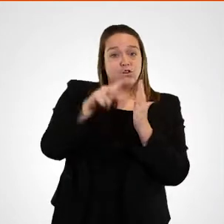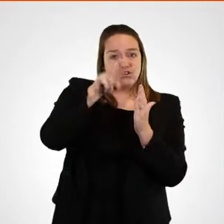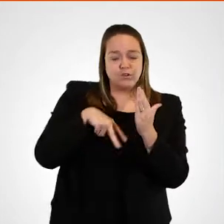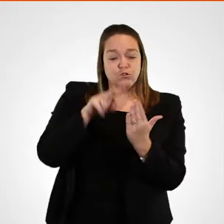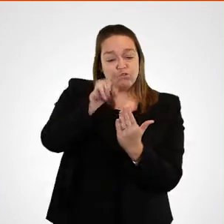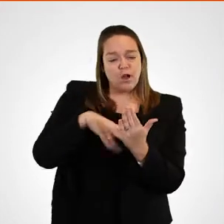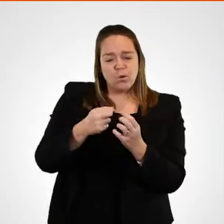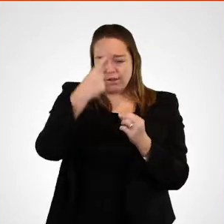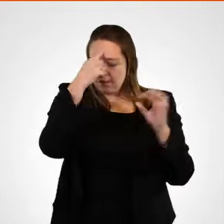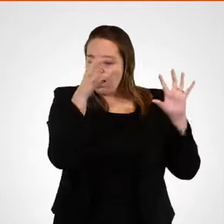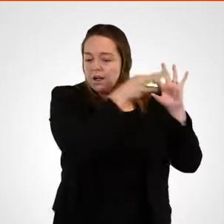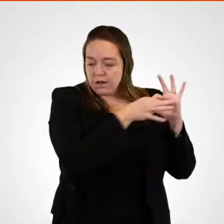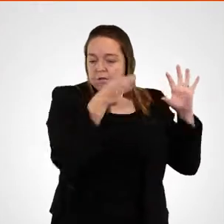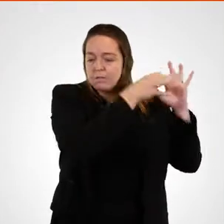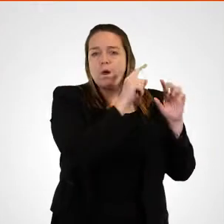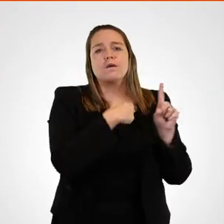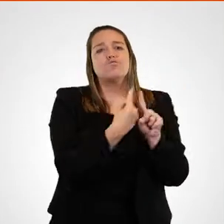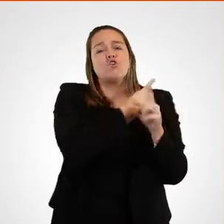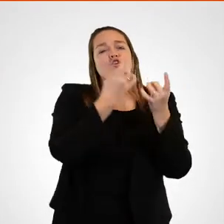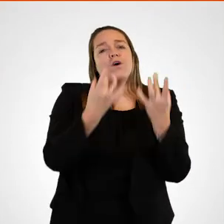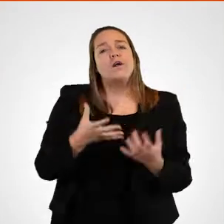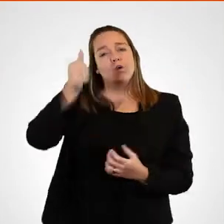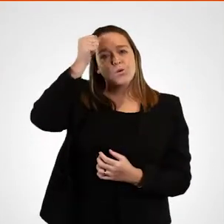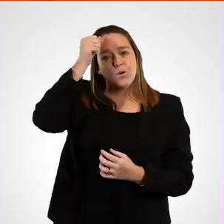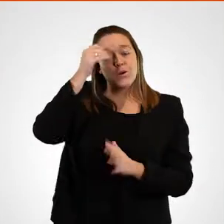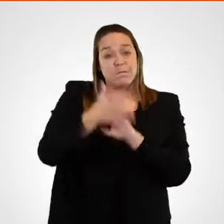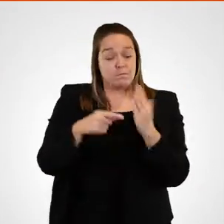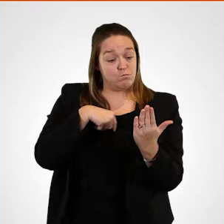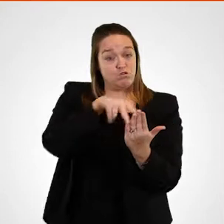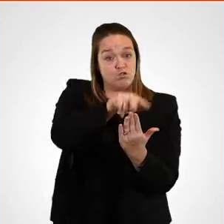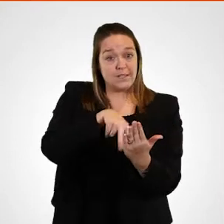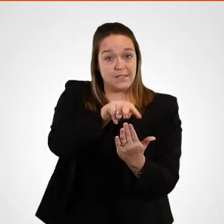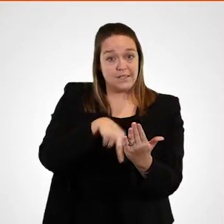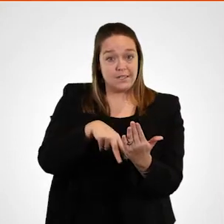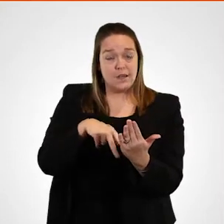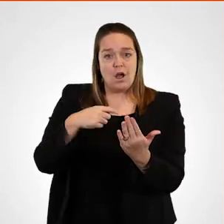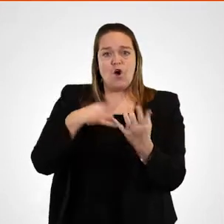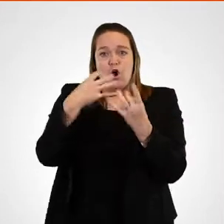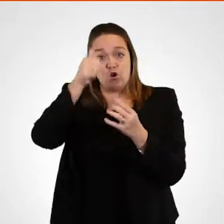to prior knowledge. So they're reading and they're figuring out beforehand what they're going to read about,